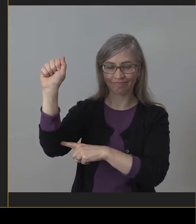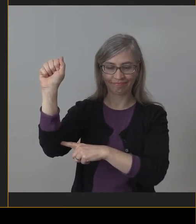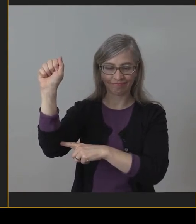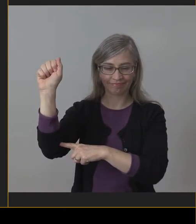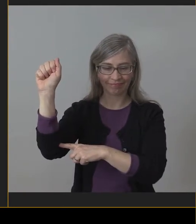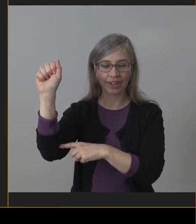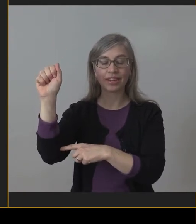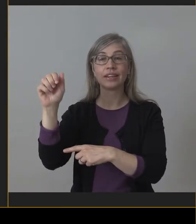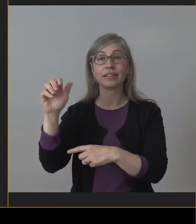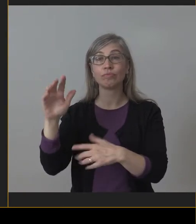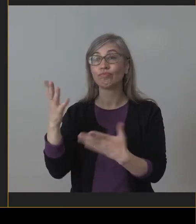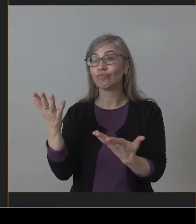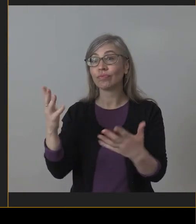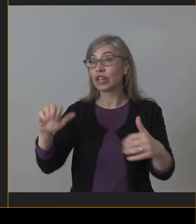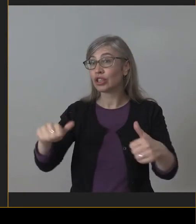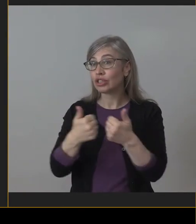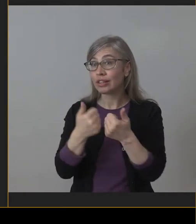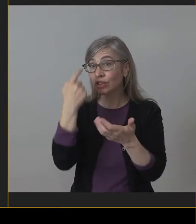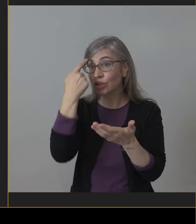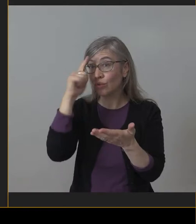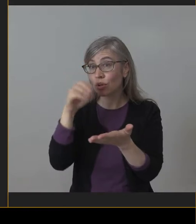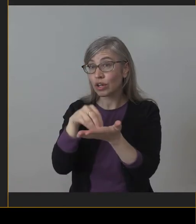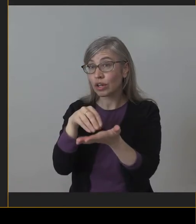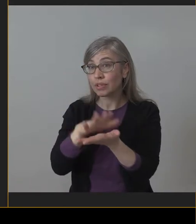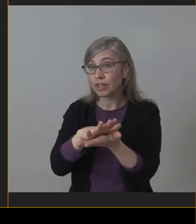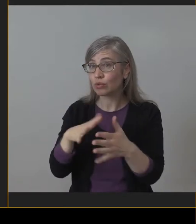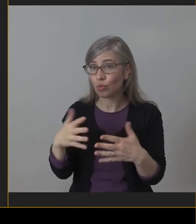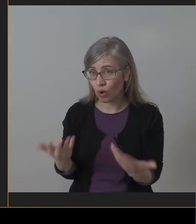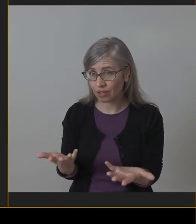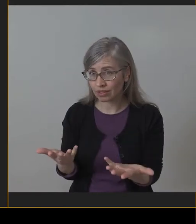So what are the challenges for language documentation?